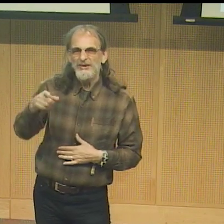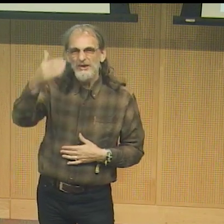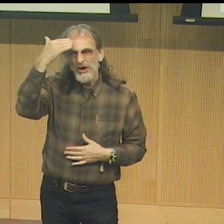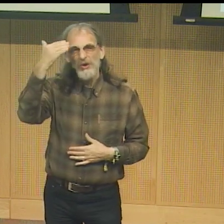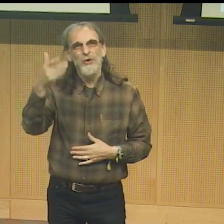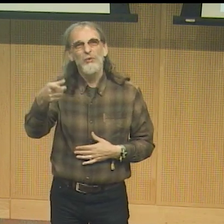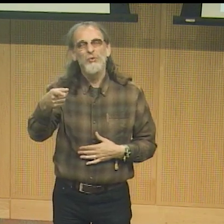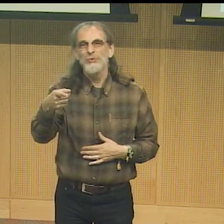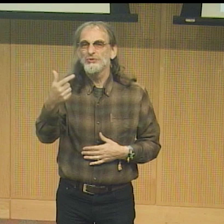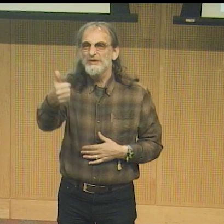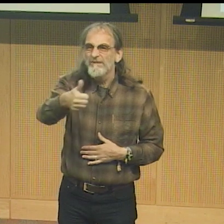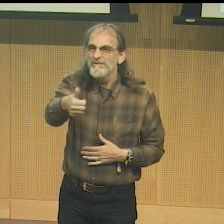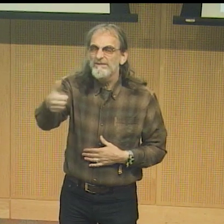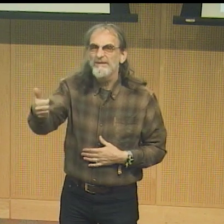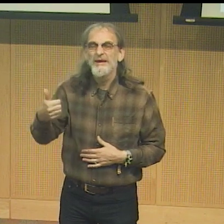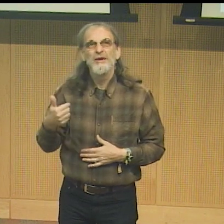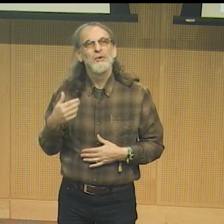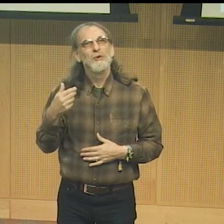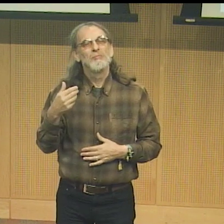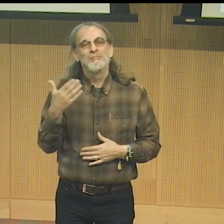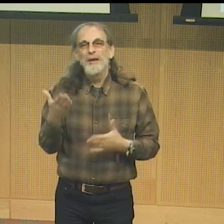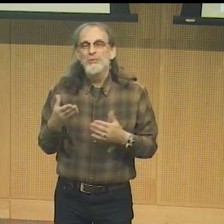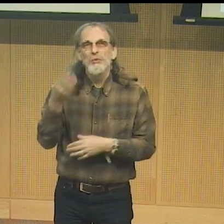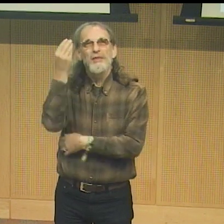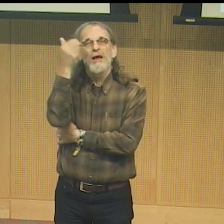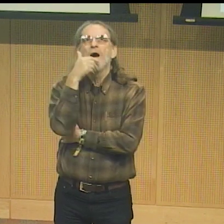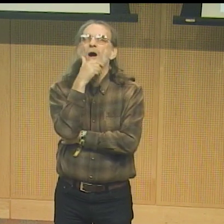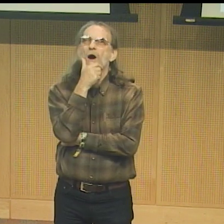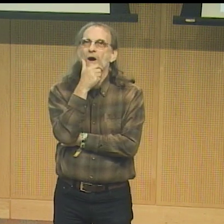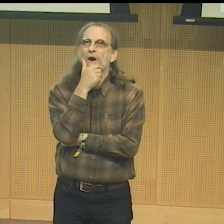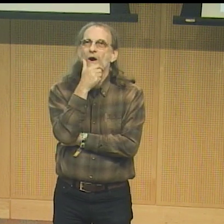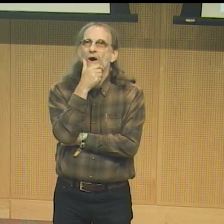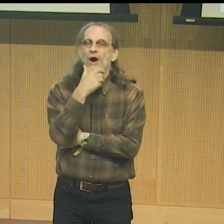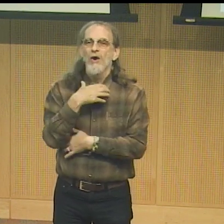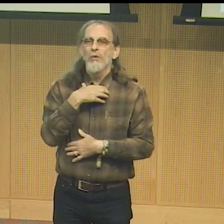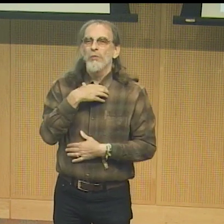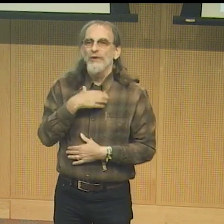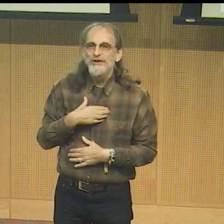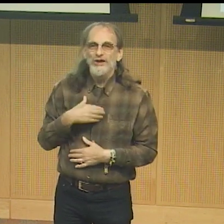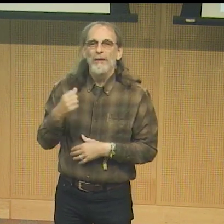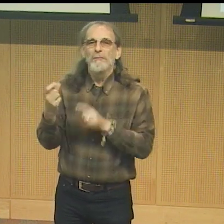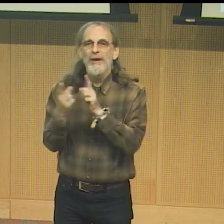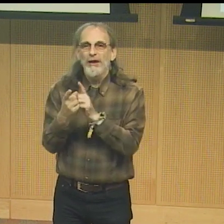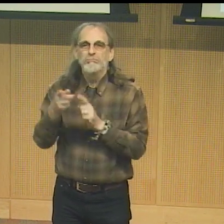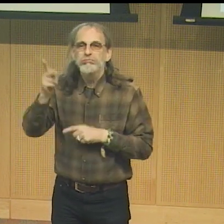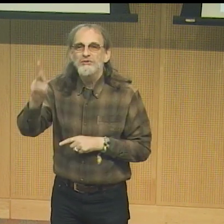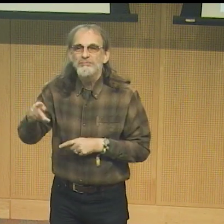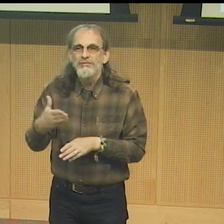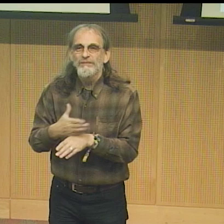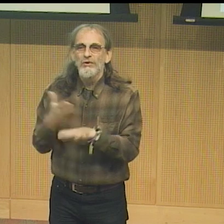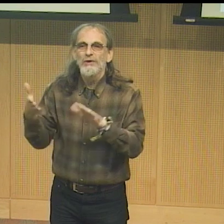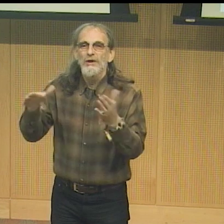You know, it's interesting. You might be thinking to yourself, "I wish